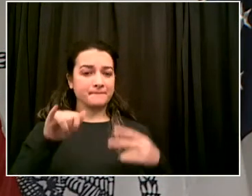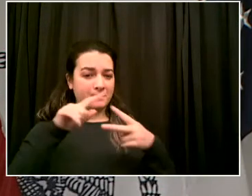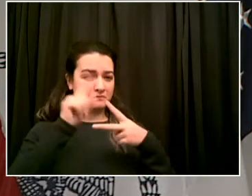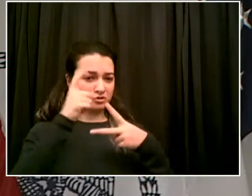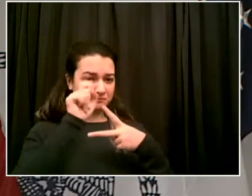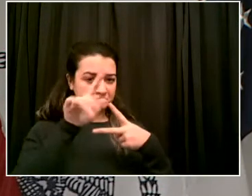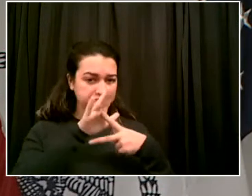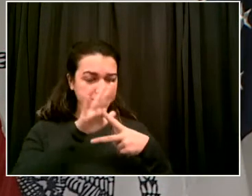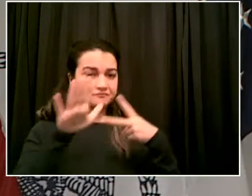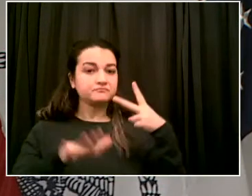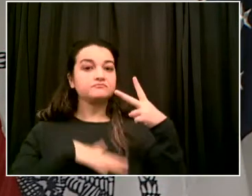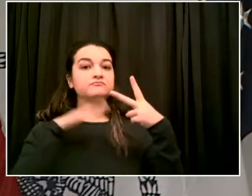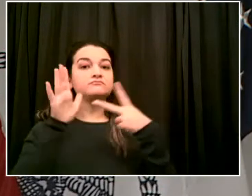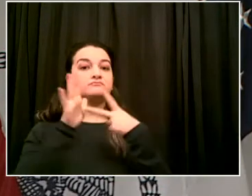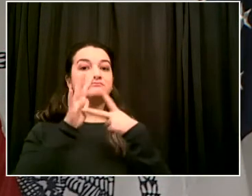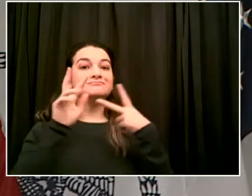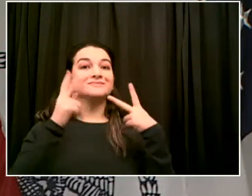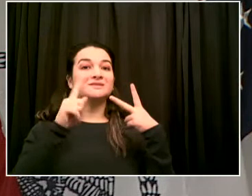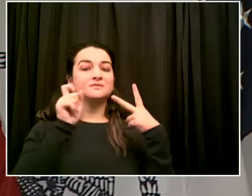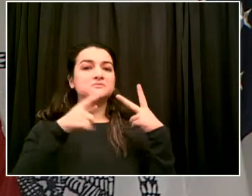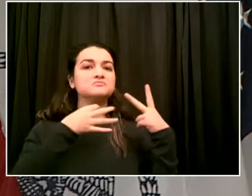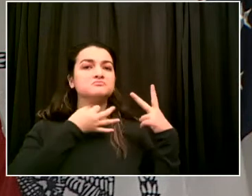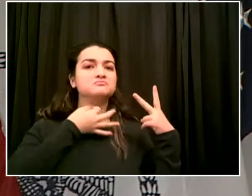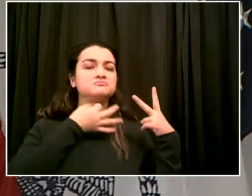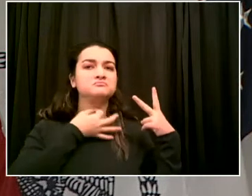UP TO THE ARREST WERE POLICED ANY